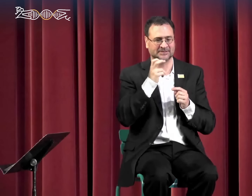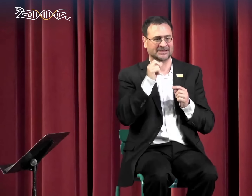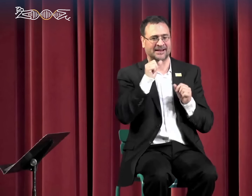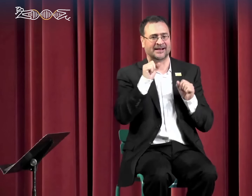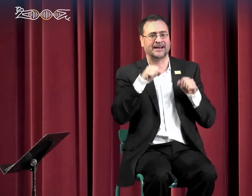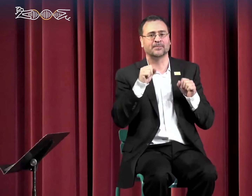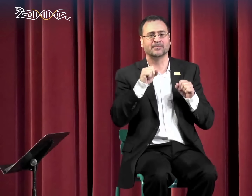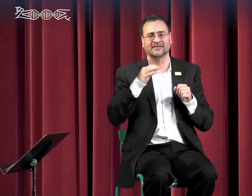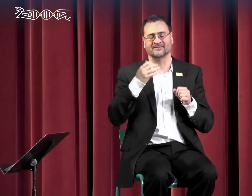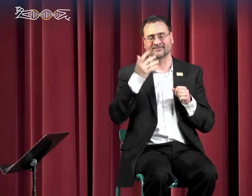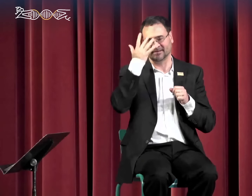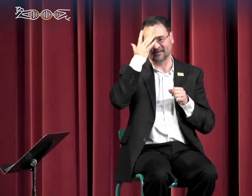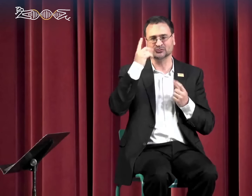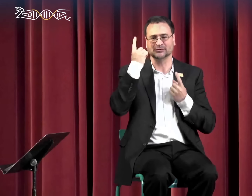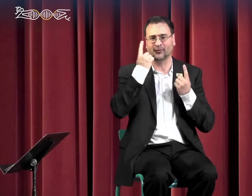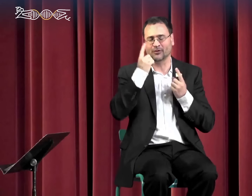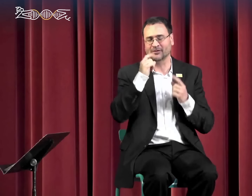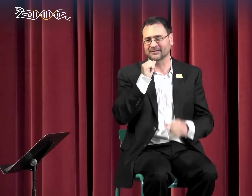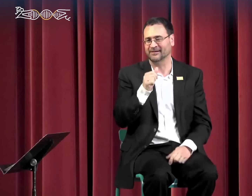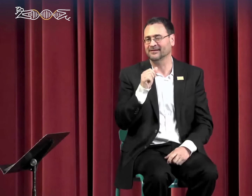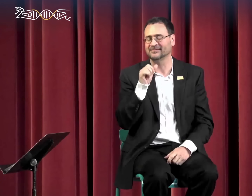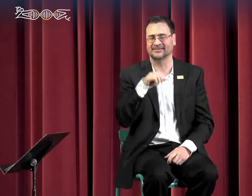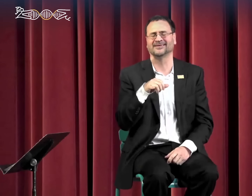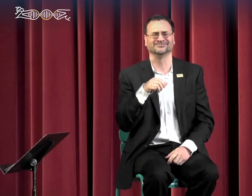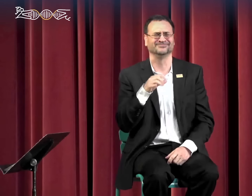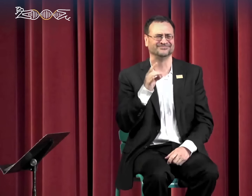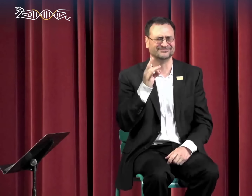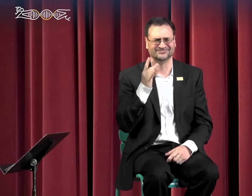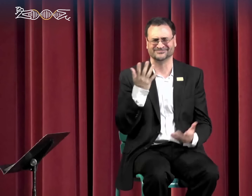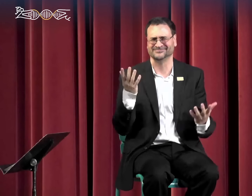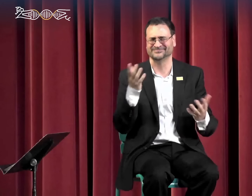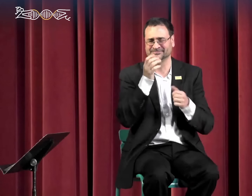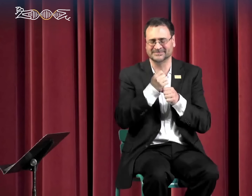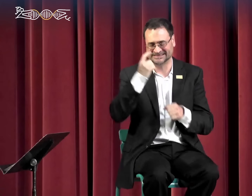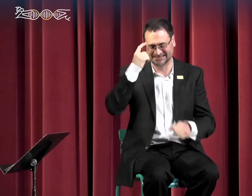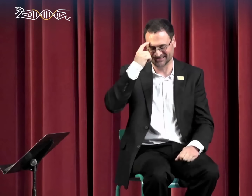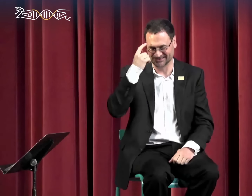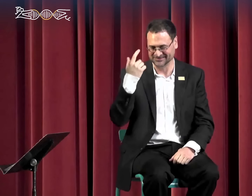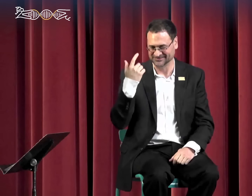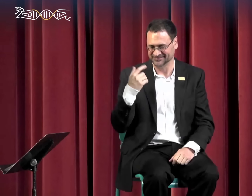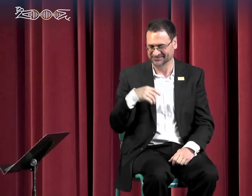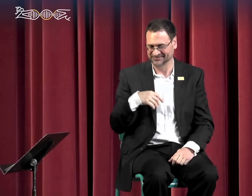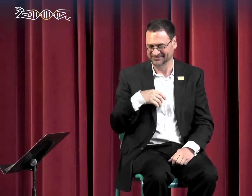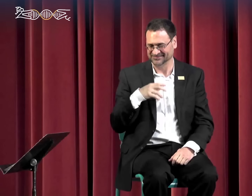I don't know that I could speak intellectually on that, but it